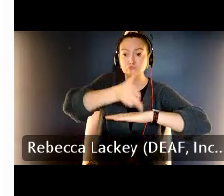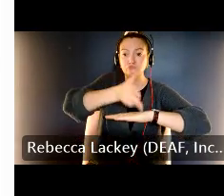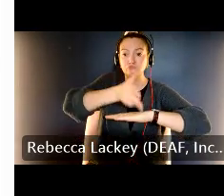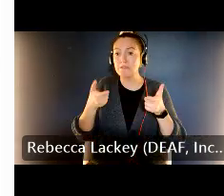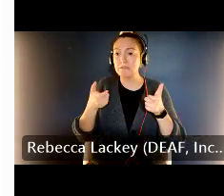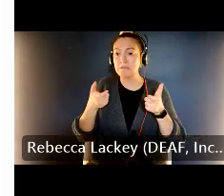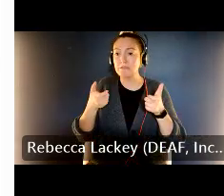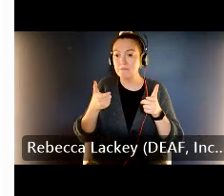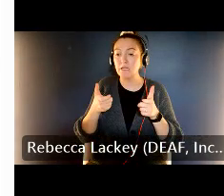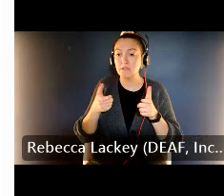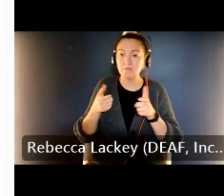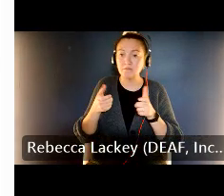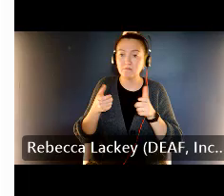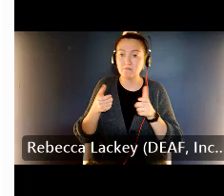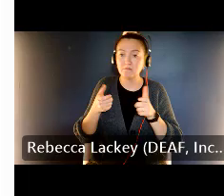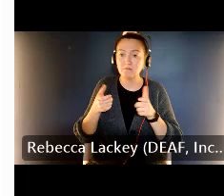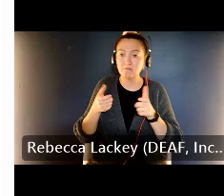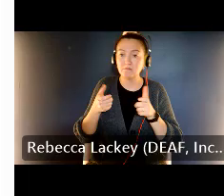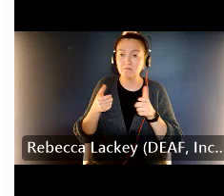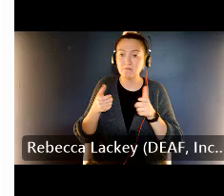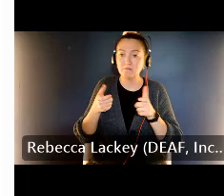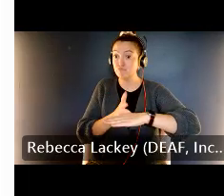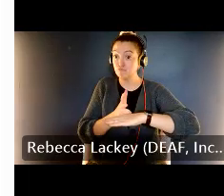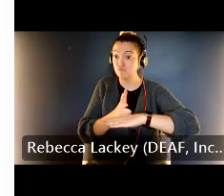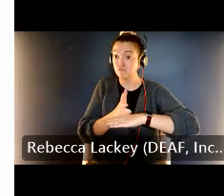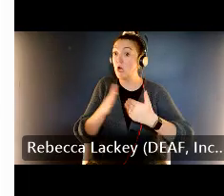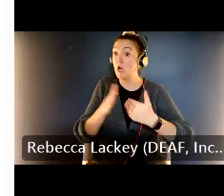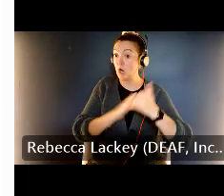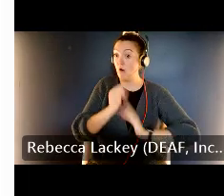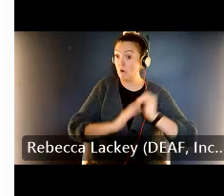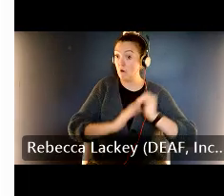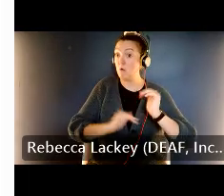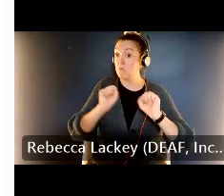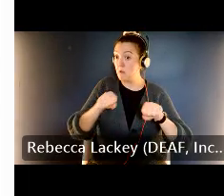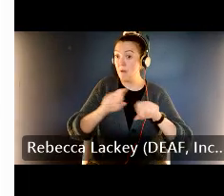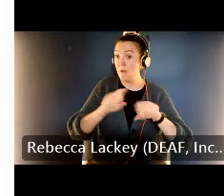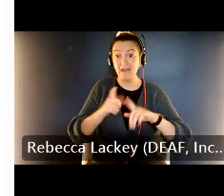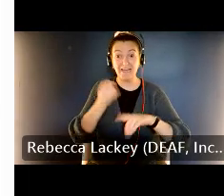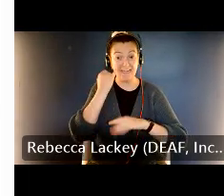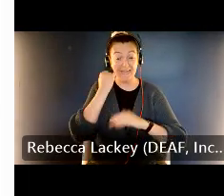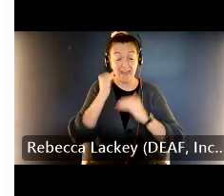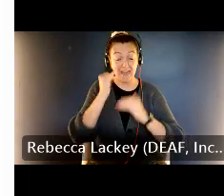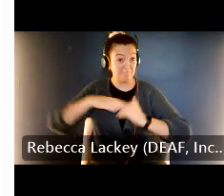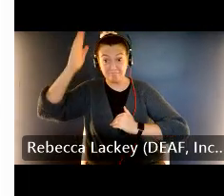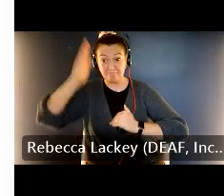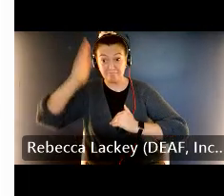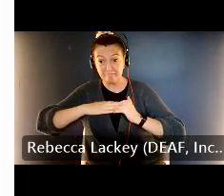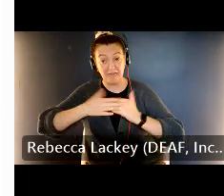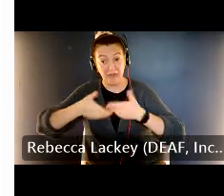that ramp is comfortable for that speed, but it is not comfortable to travel at much higher than that.